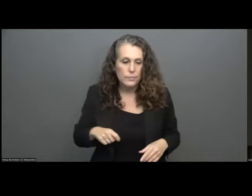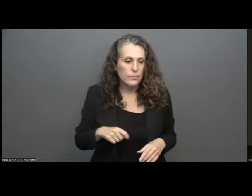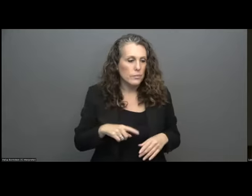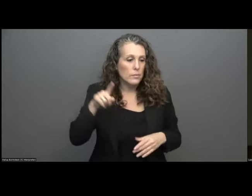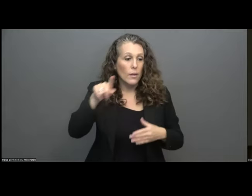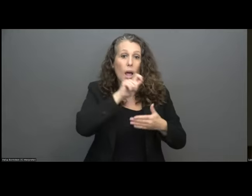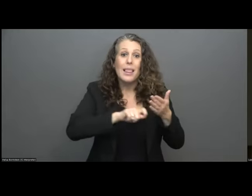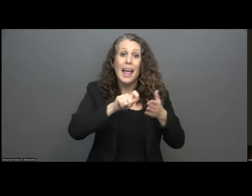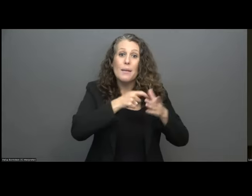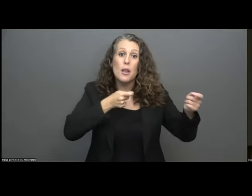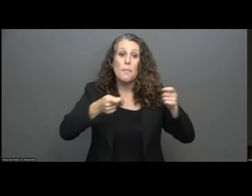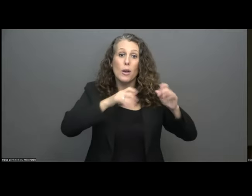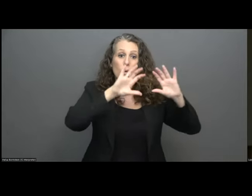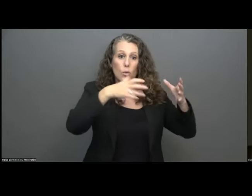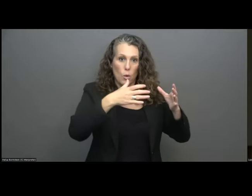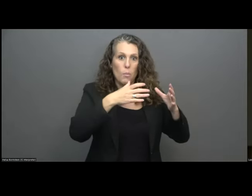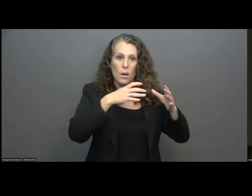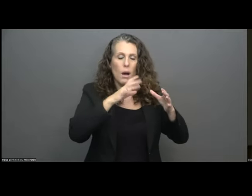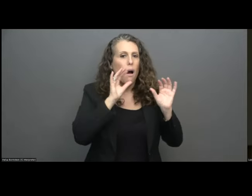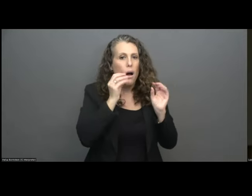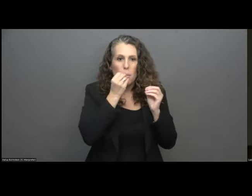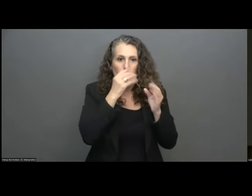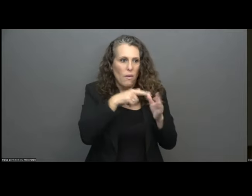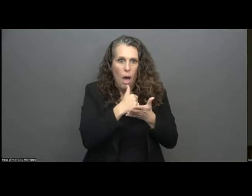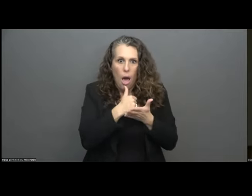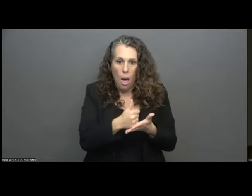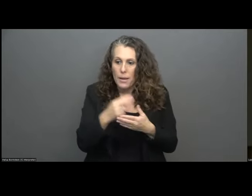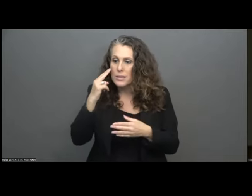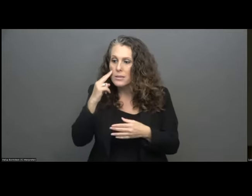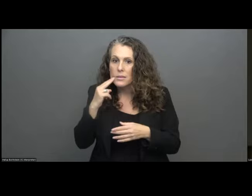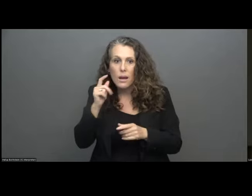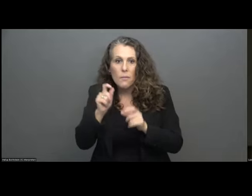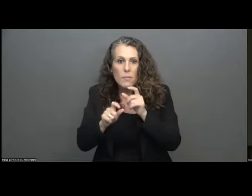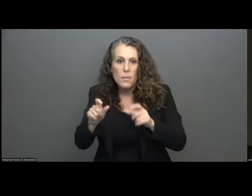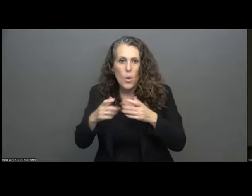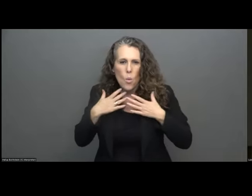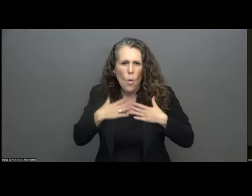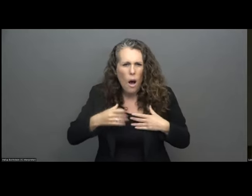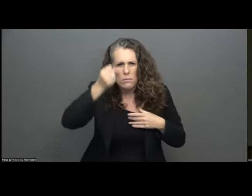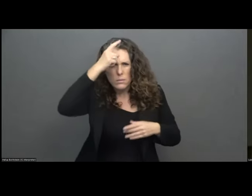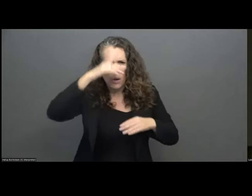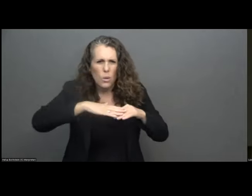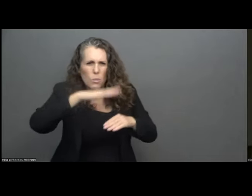to help the deaf people 1212 information voter information about the voting process that